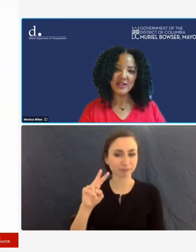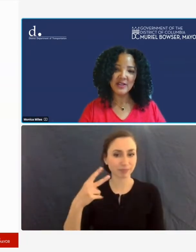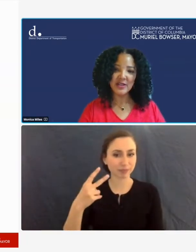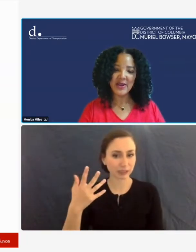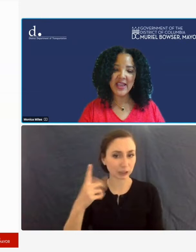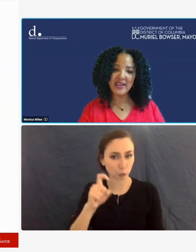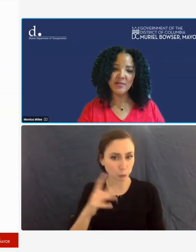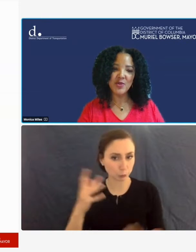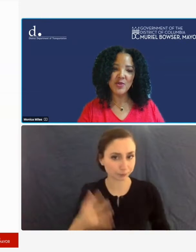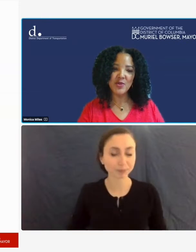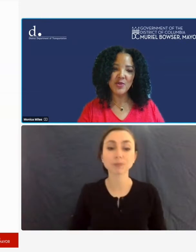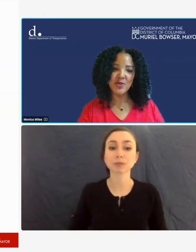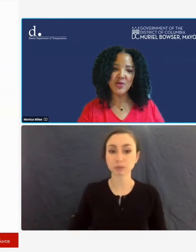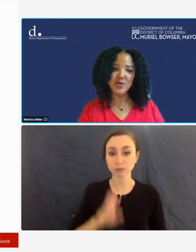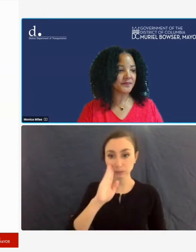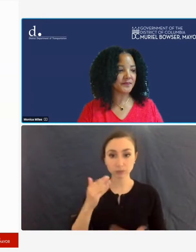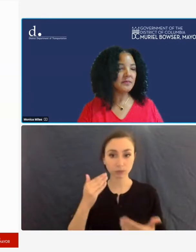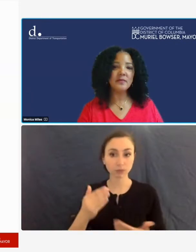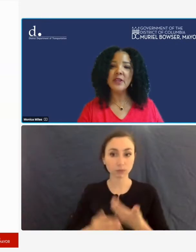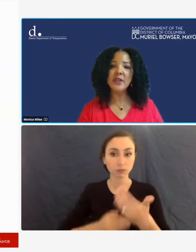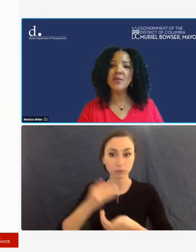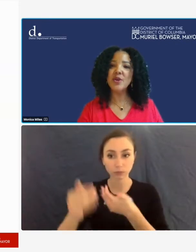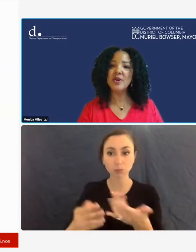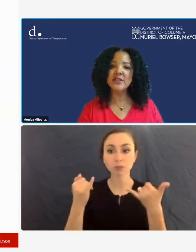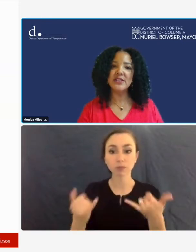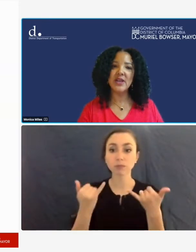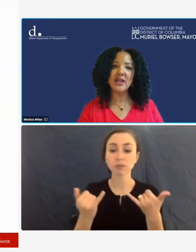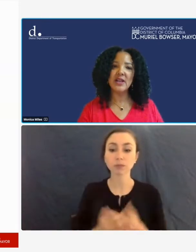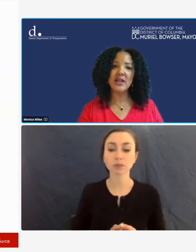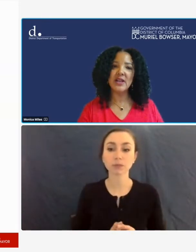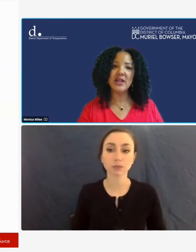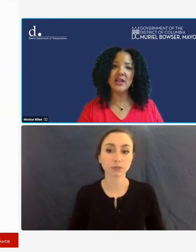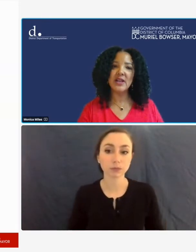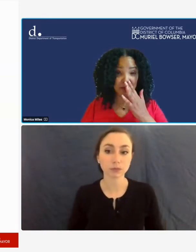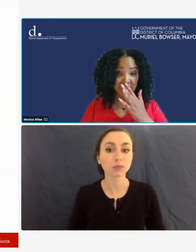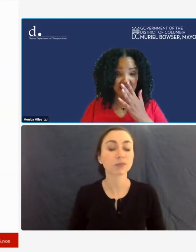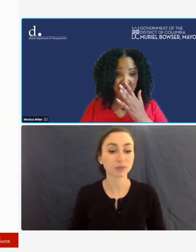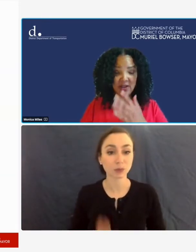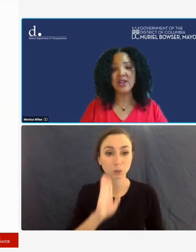go ahead and move forward now and we're going to talk about types of indirect cost rates so